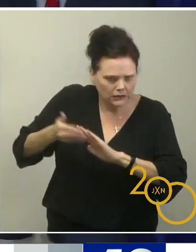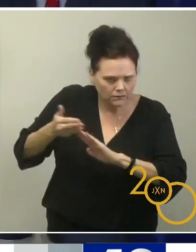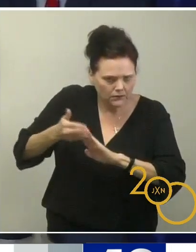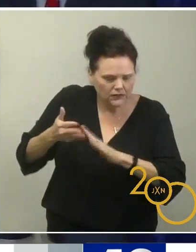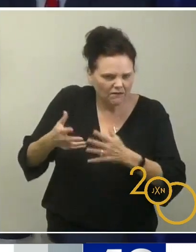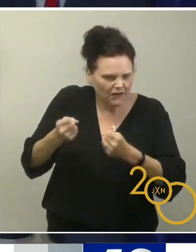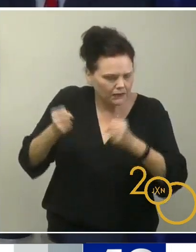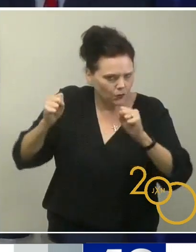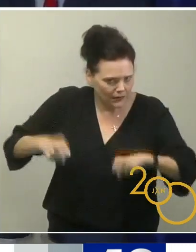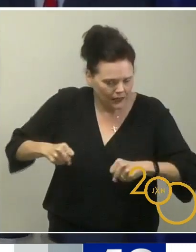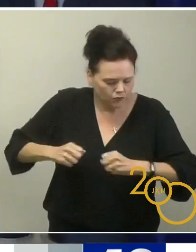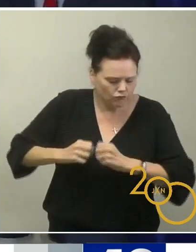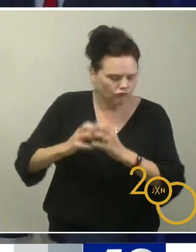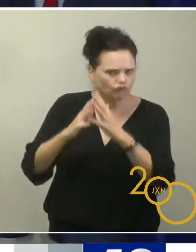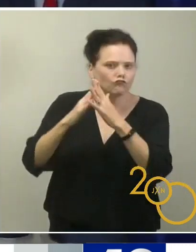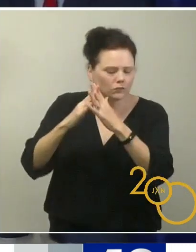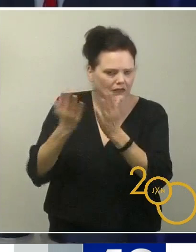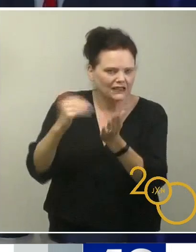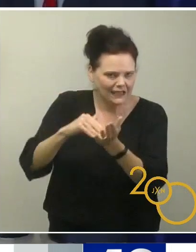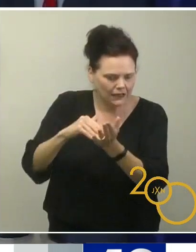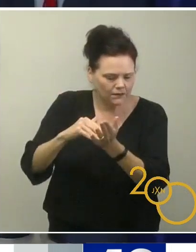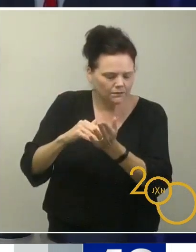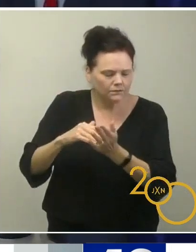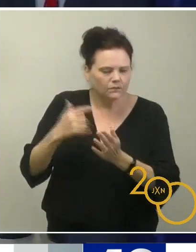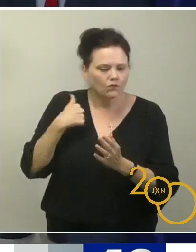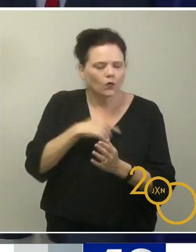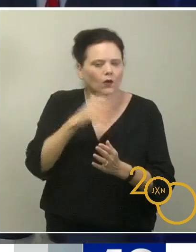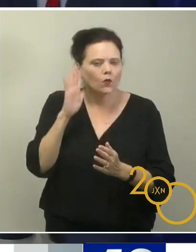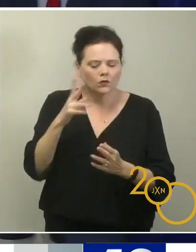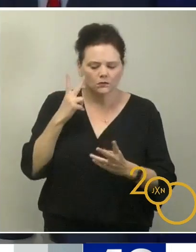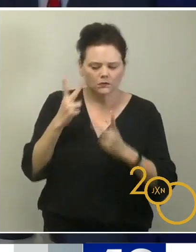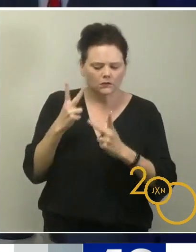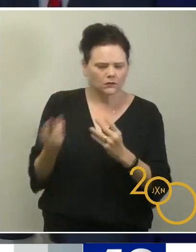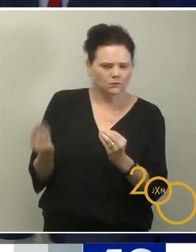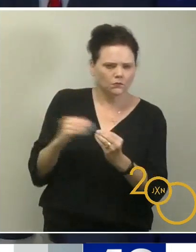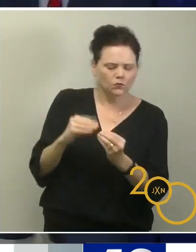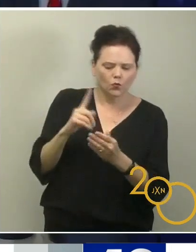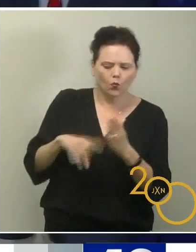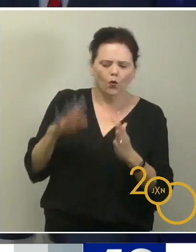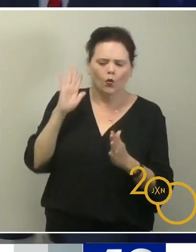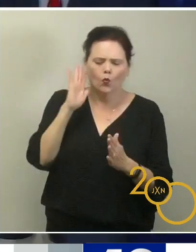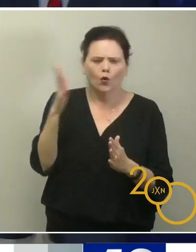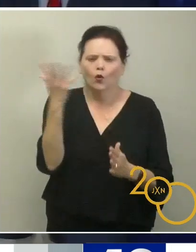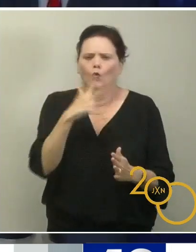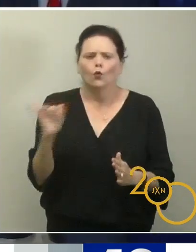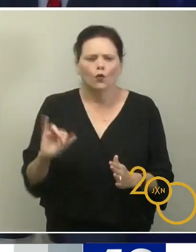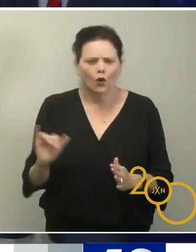OUR INITIAL EFFORTS WILL BE TO GET THAT PARTICULAR FACILITY OPERATING AS QUICKLY AS POSSIBLE.